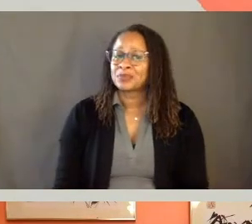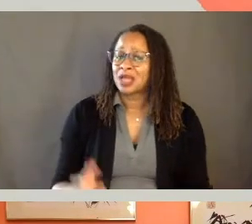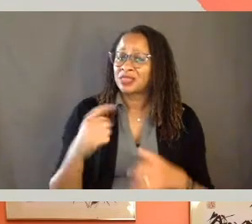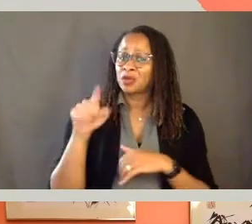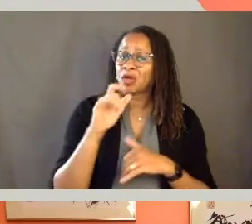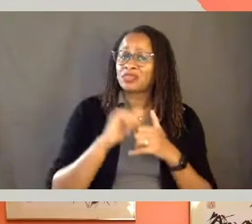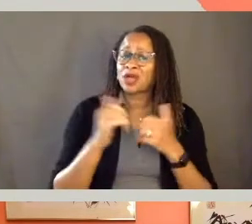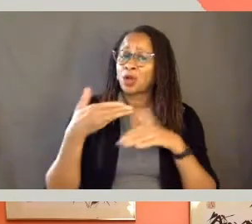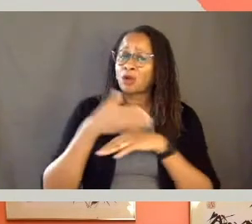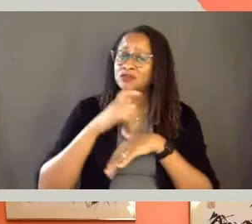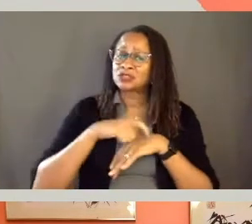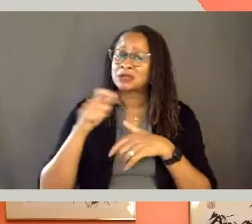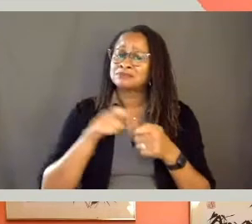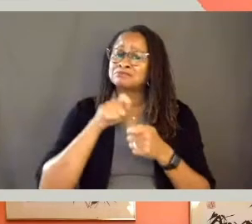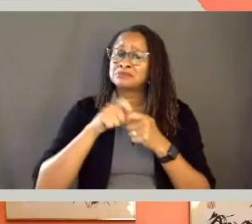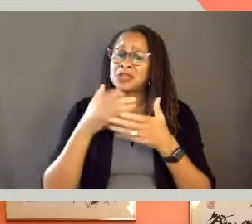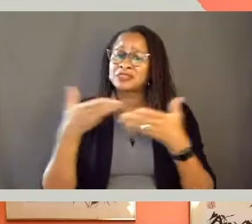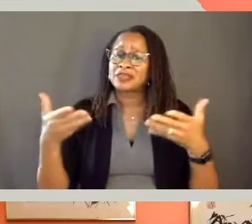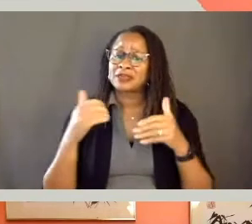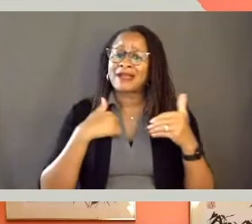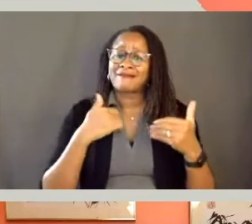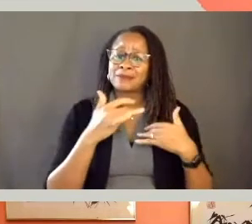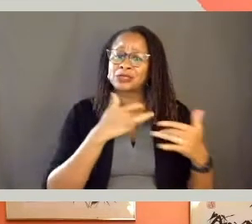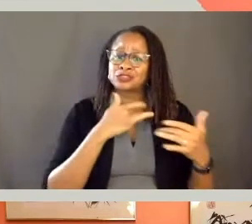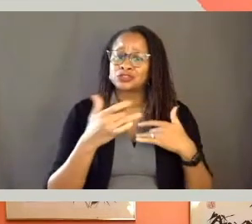certain things that have been considered illnesses